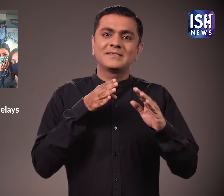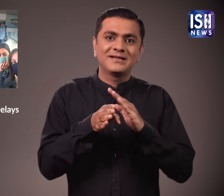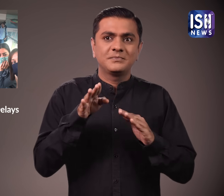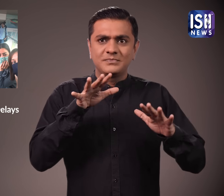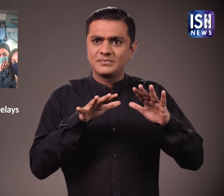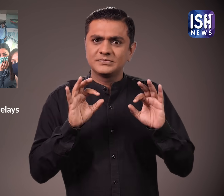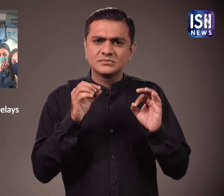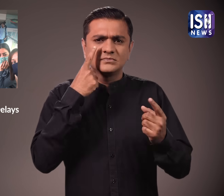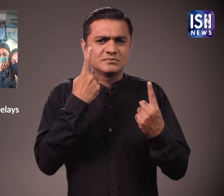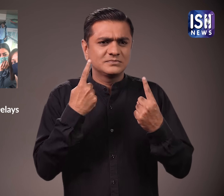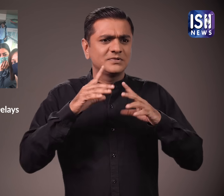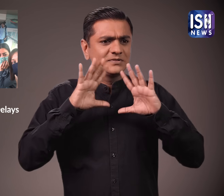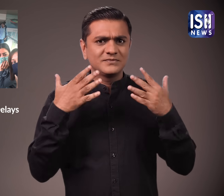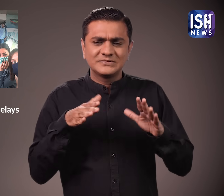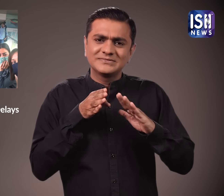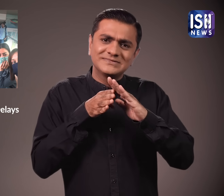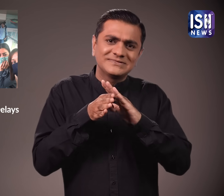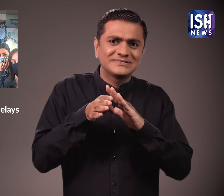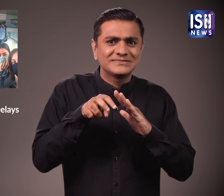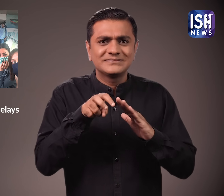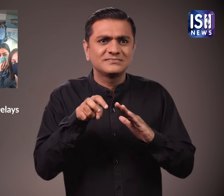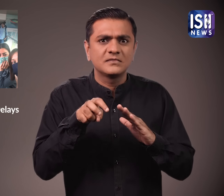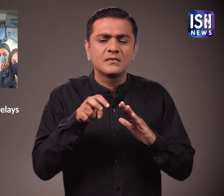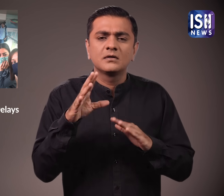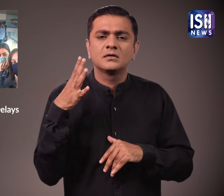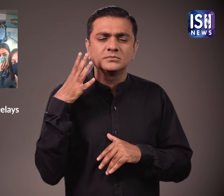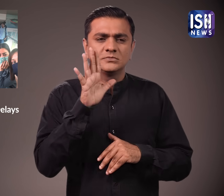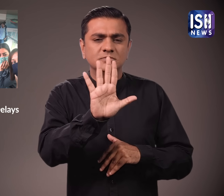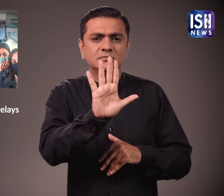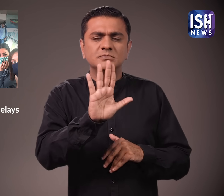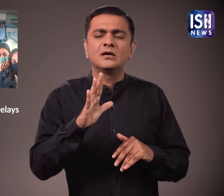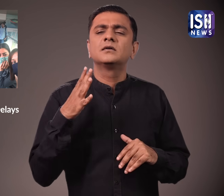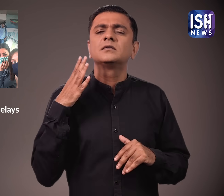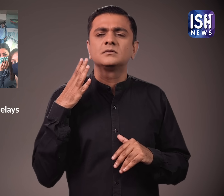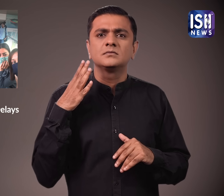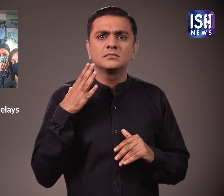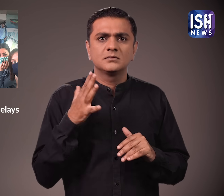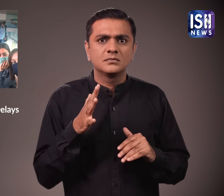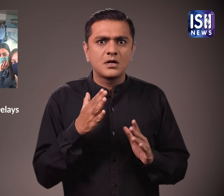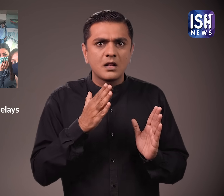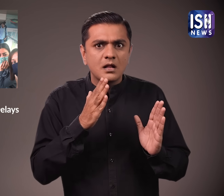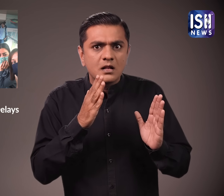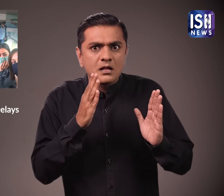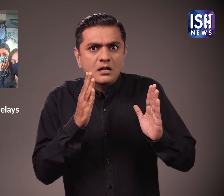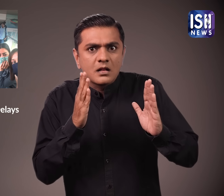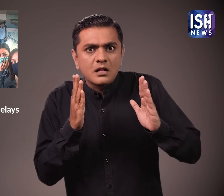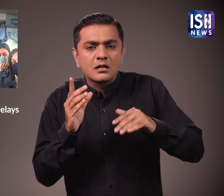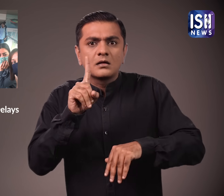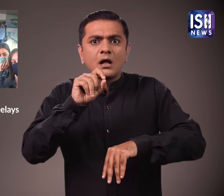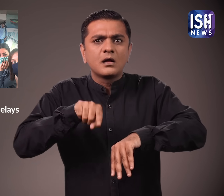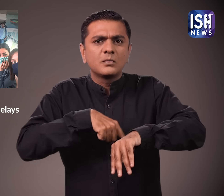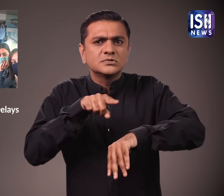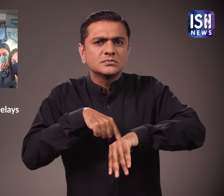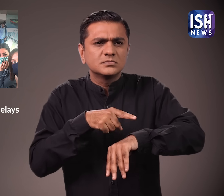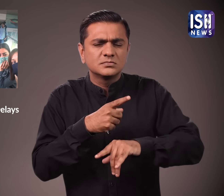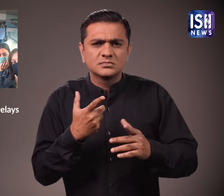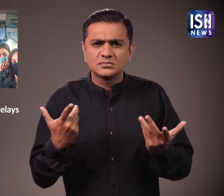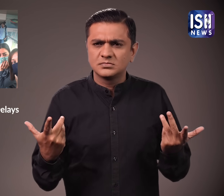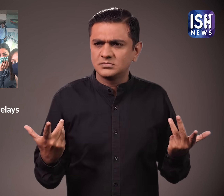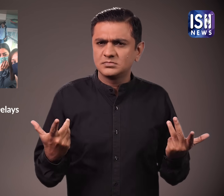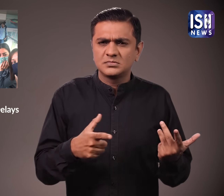However, the flight was delayed by 10 hours after check-in.